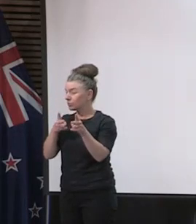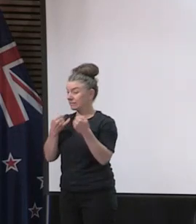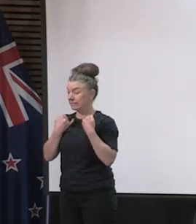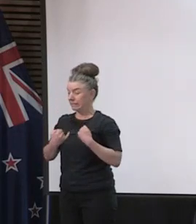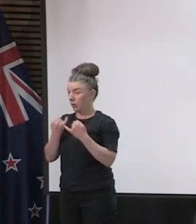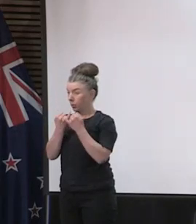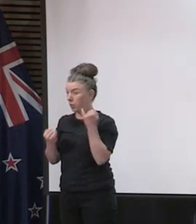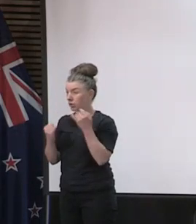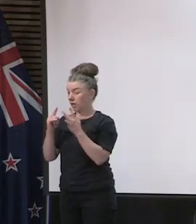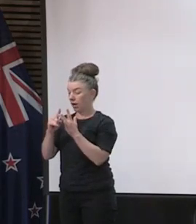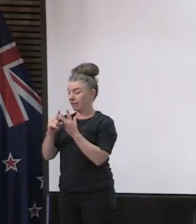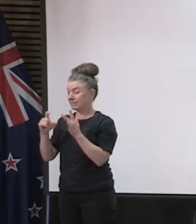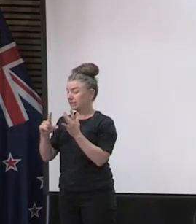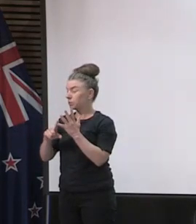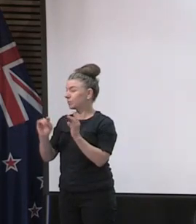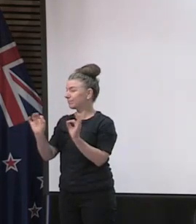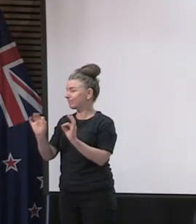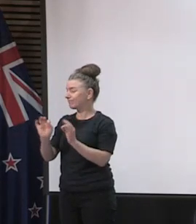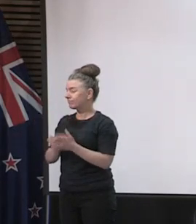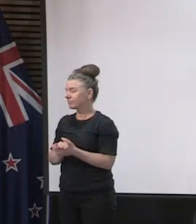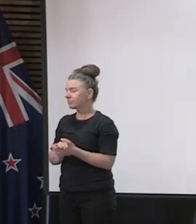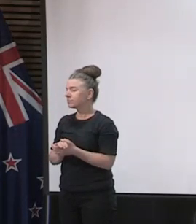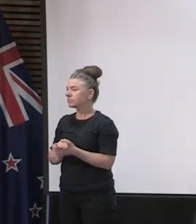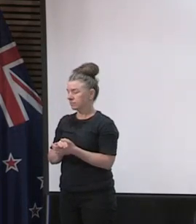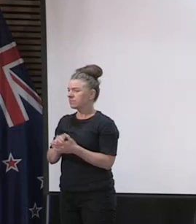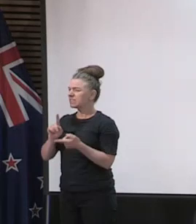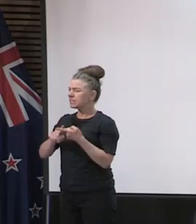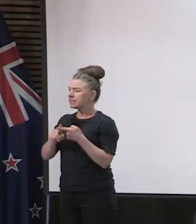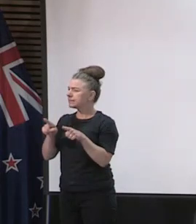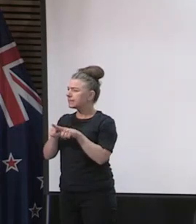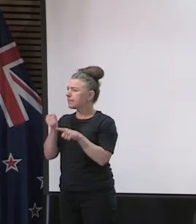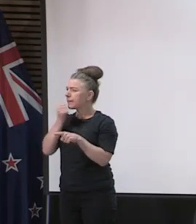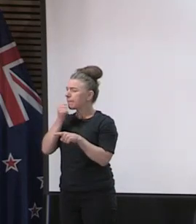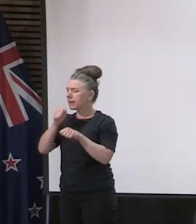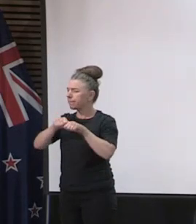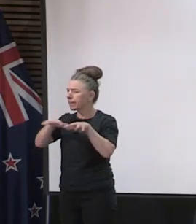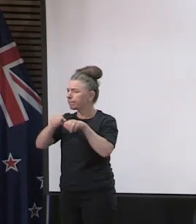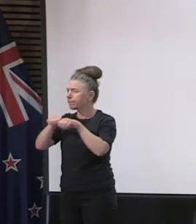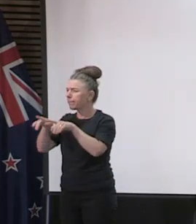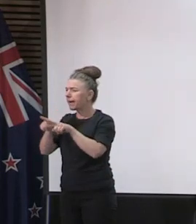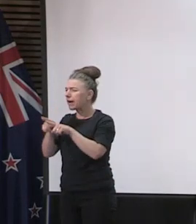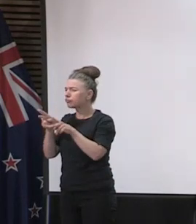hospital-level care. Neither are in ICU. We still have the